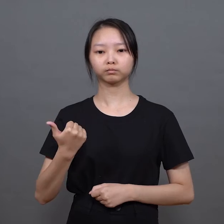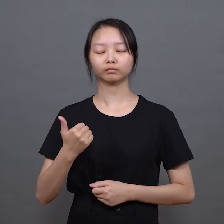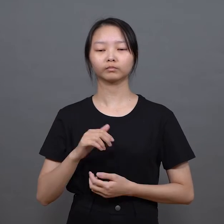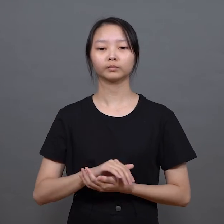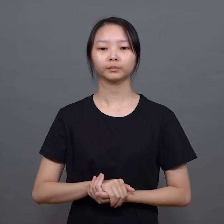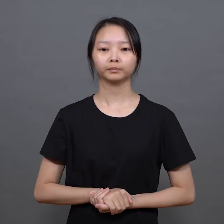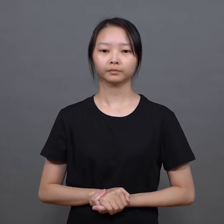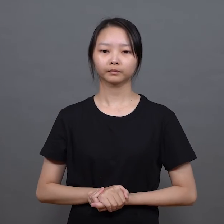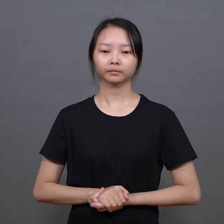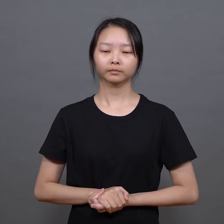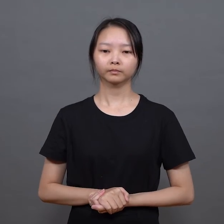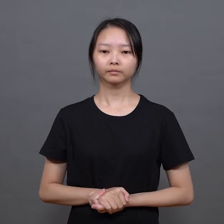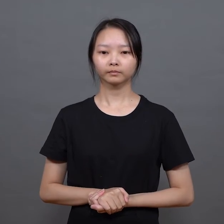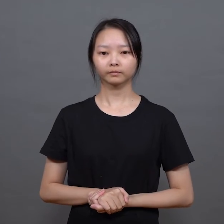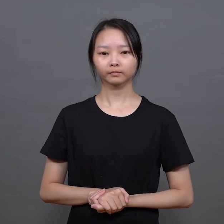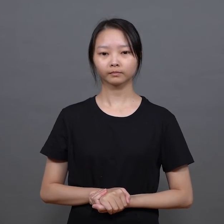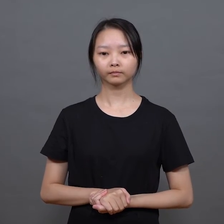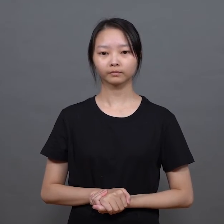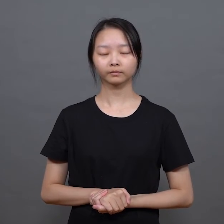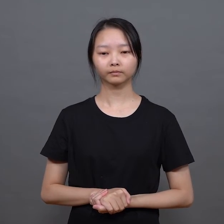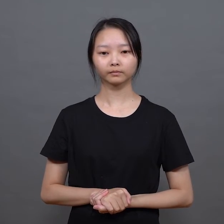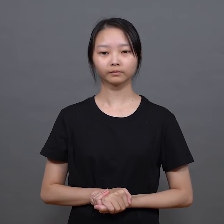holds [everything] together At least that’s the way I think